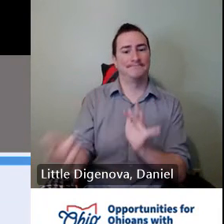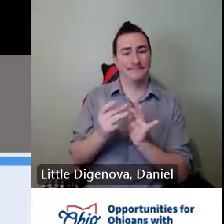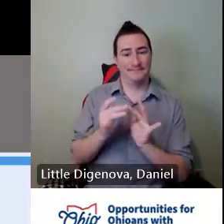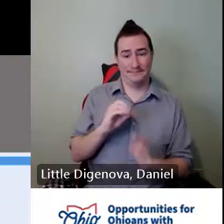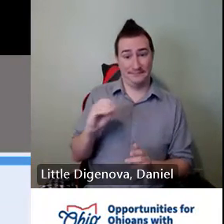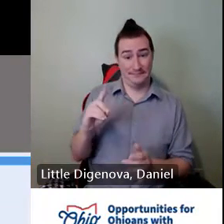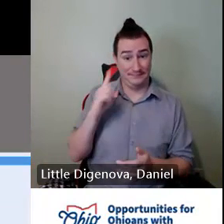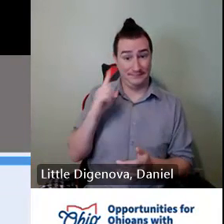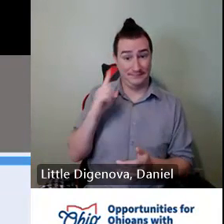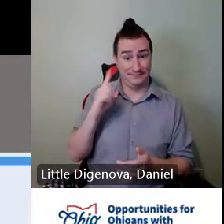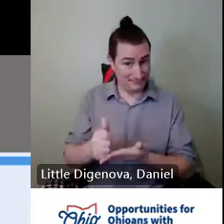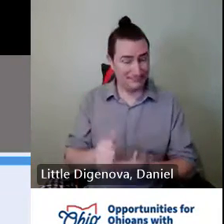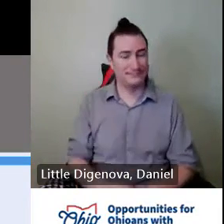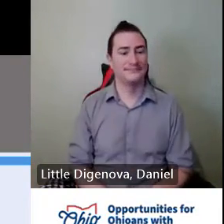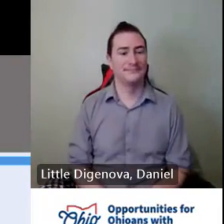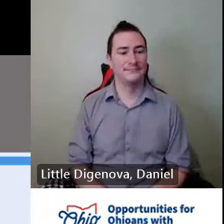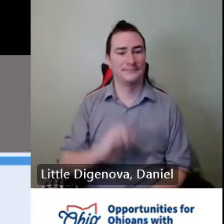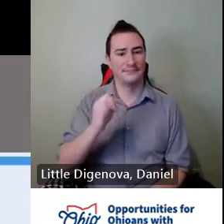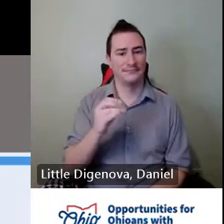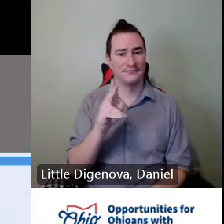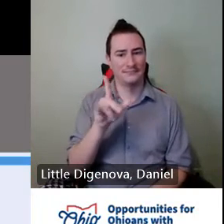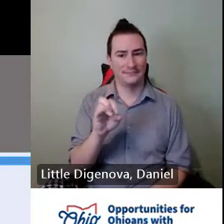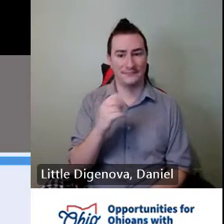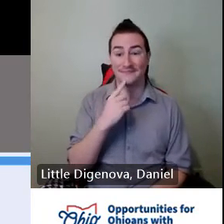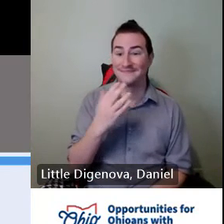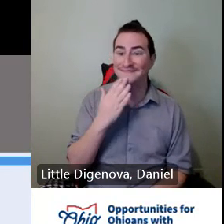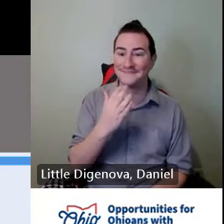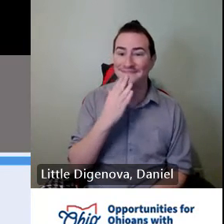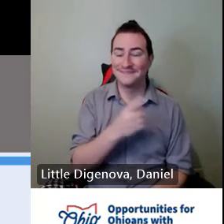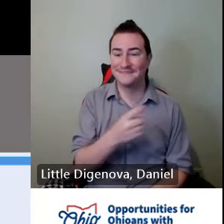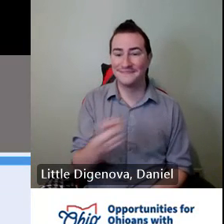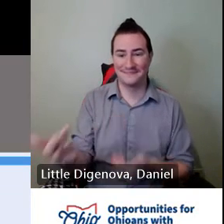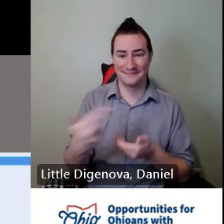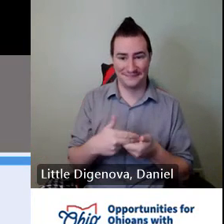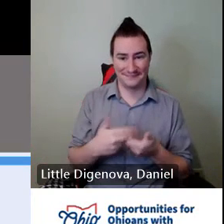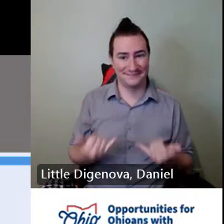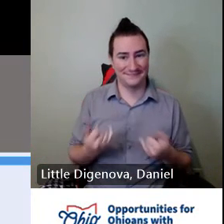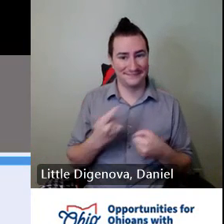Julie: I'd like to thank you all for joining us today. And for your continued interest in our webinars and for